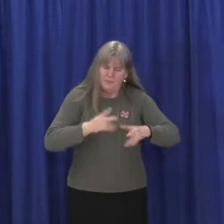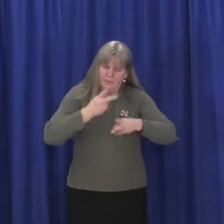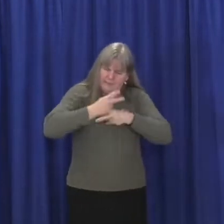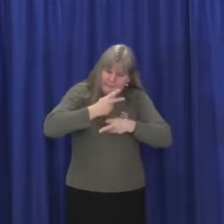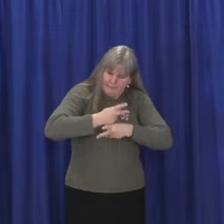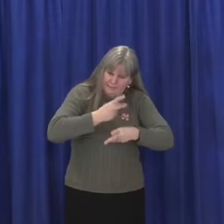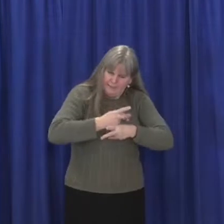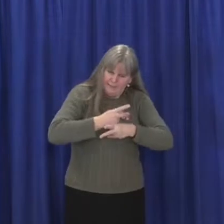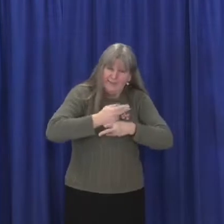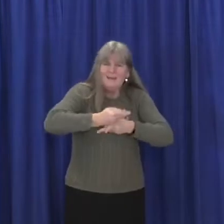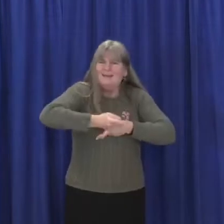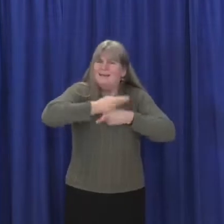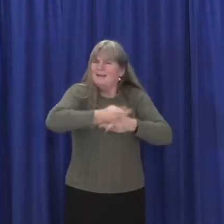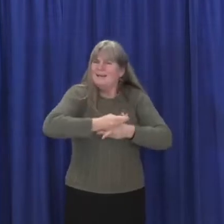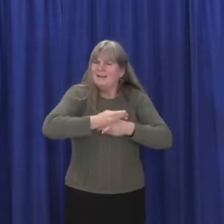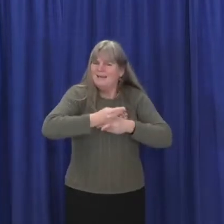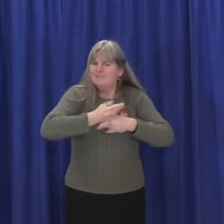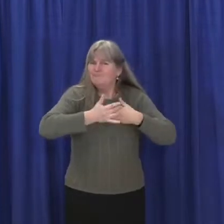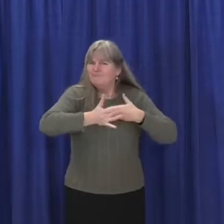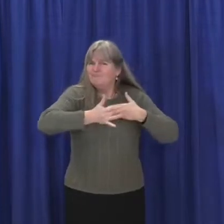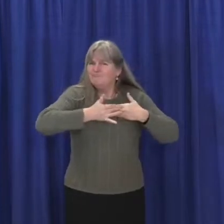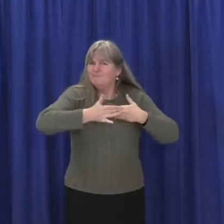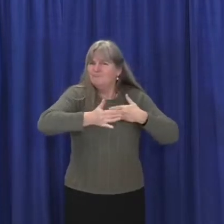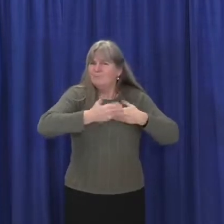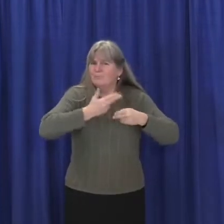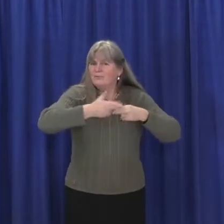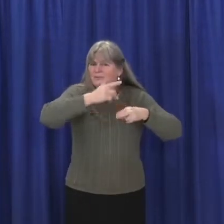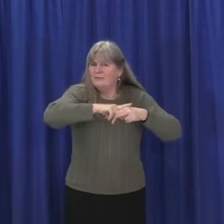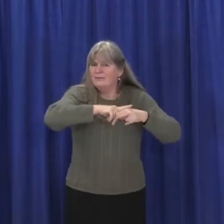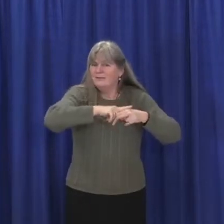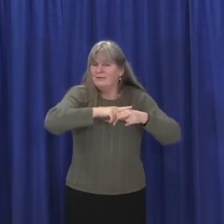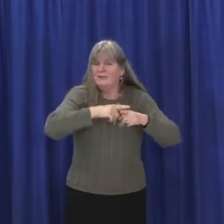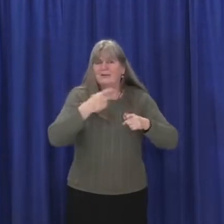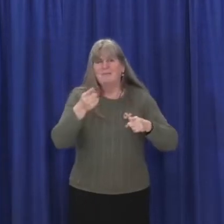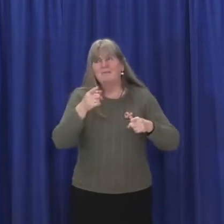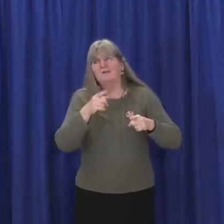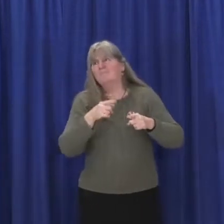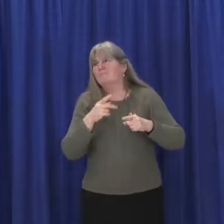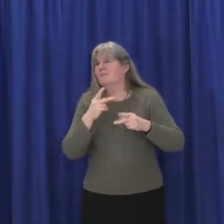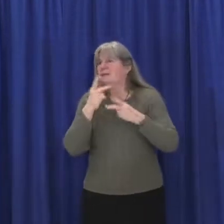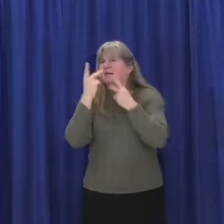do things carefully. Perhaps you find joy in the visit in a friend outside,